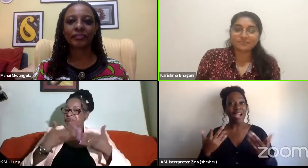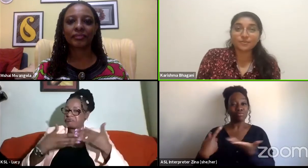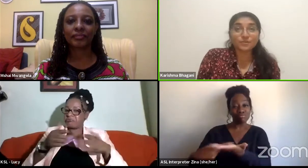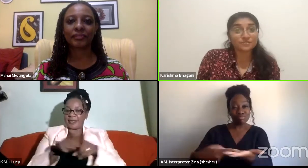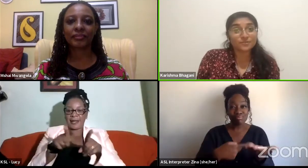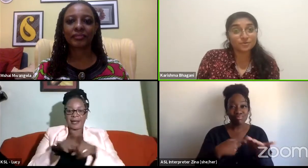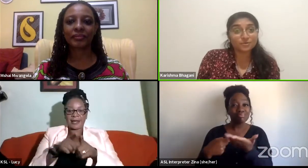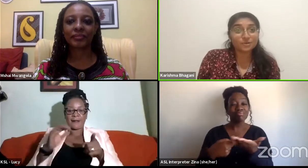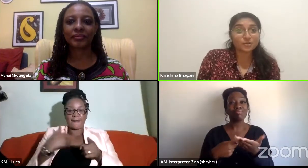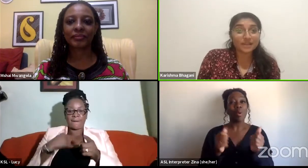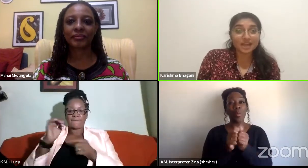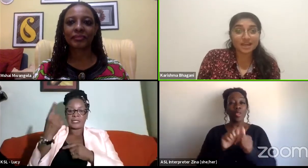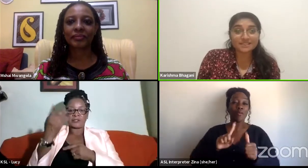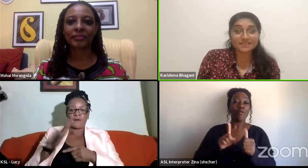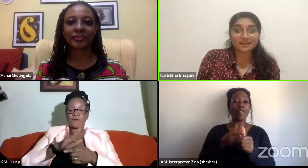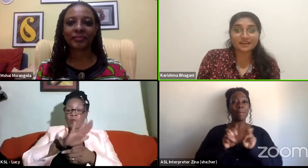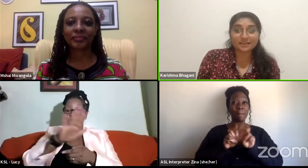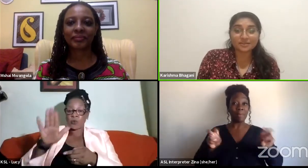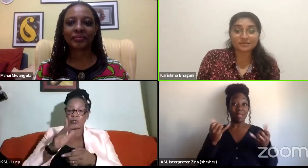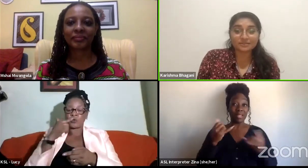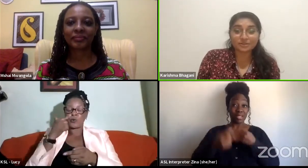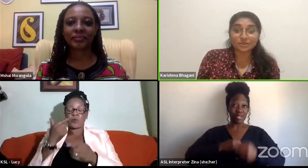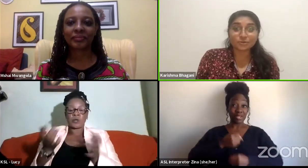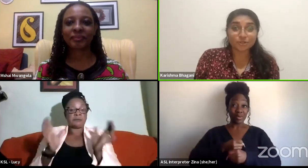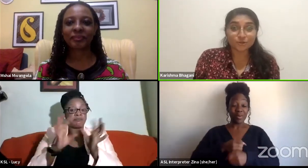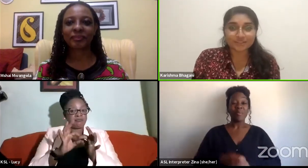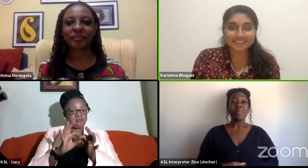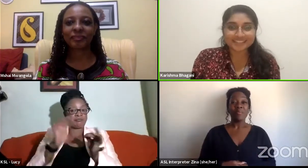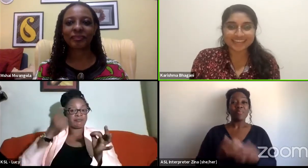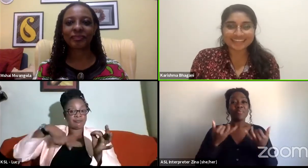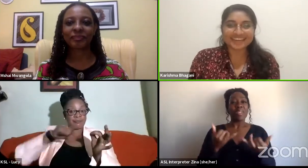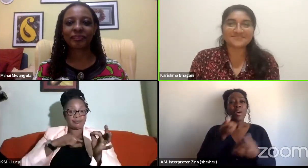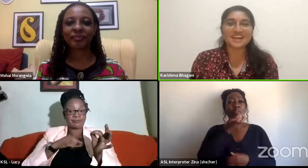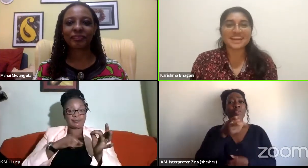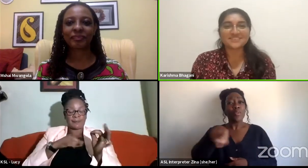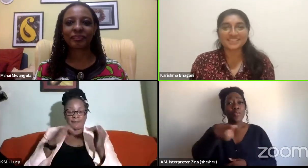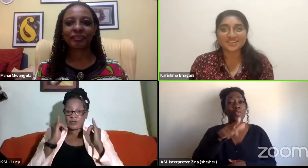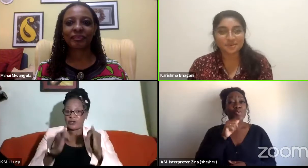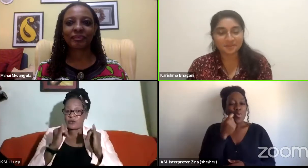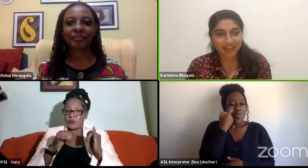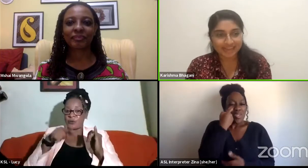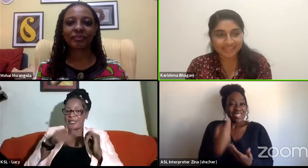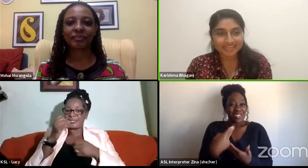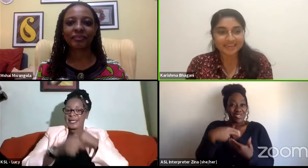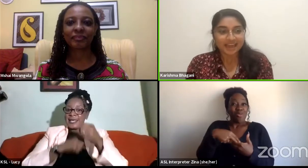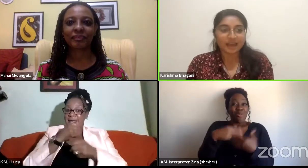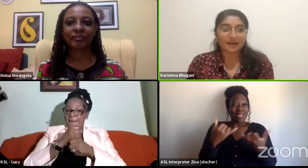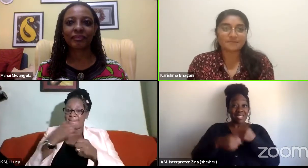For those of you who are joining us new-new this year, my name is Karishma Bhagani.